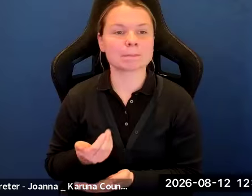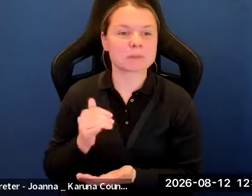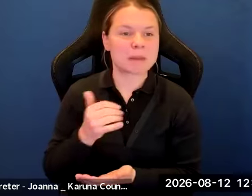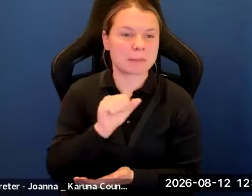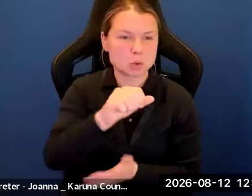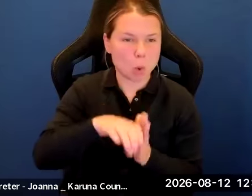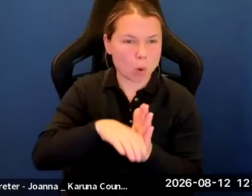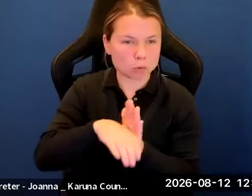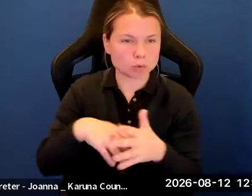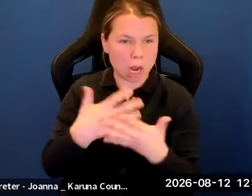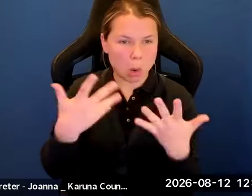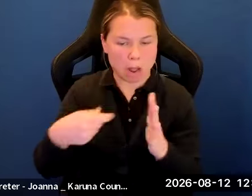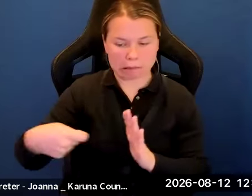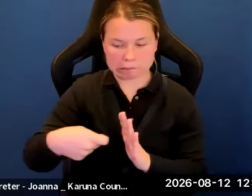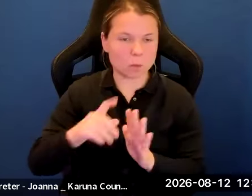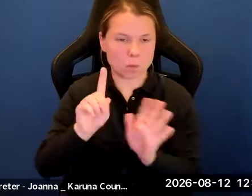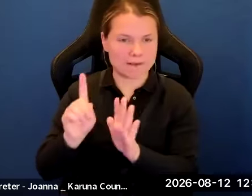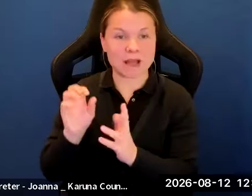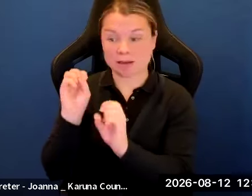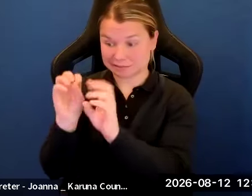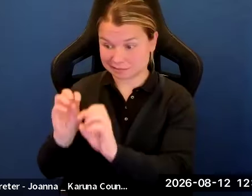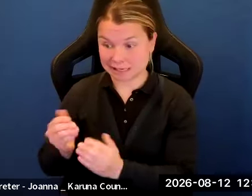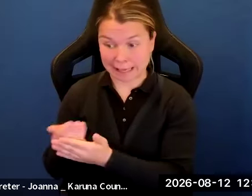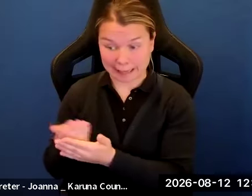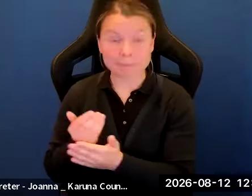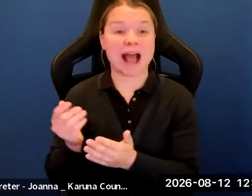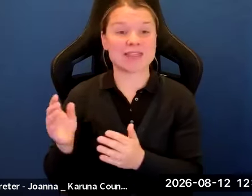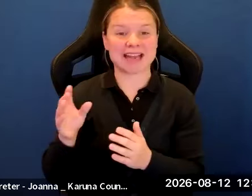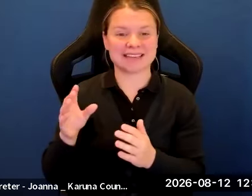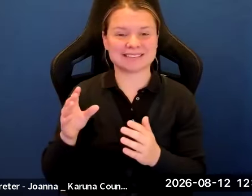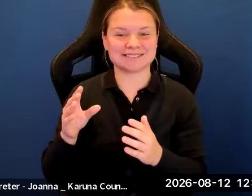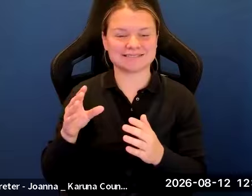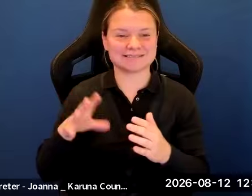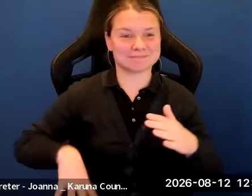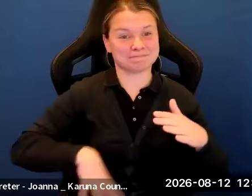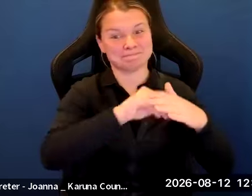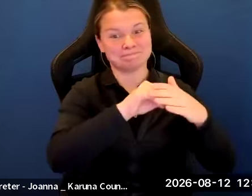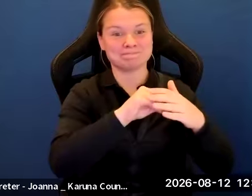please save regularly. And you may also wish to keep a copy